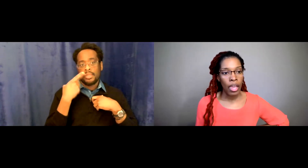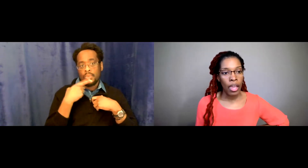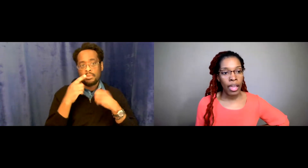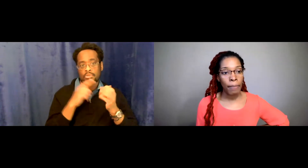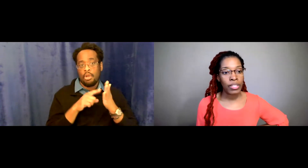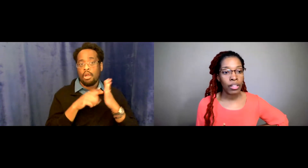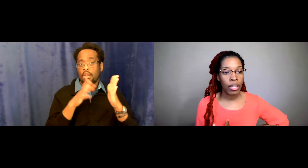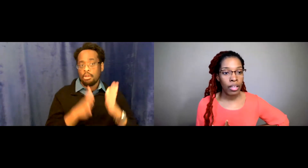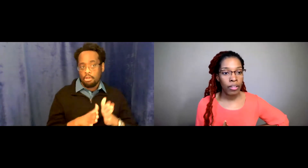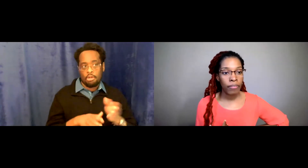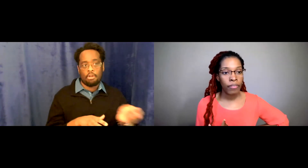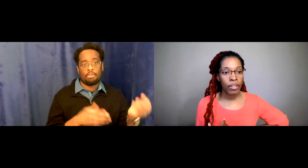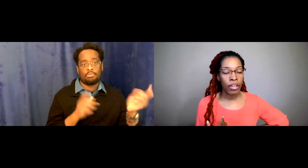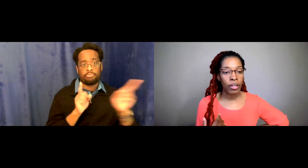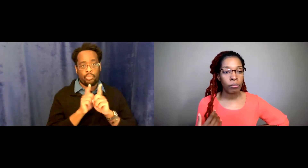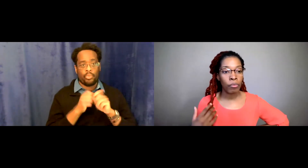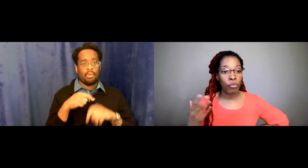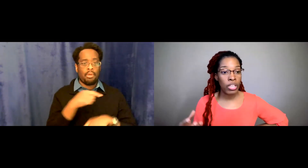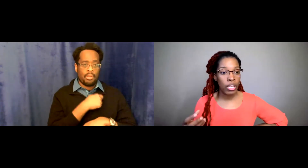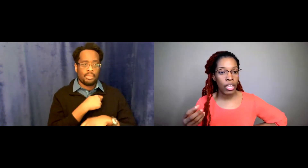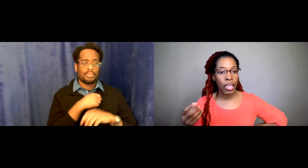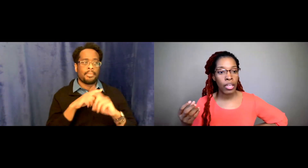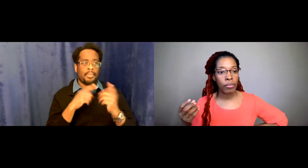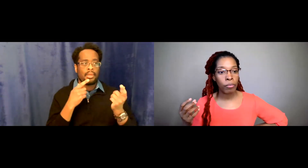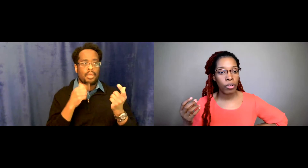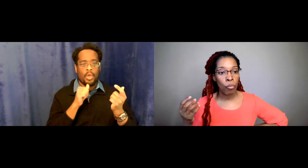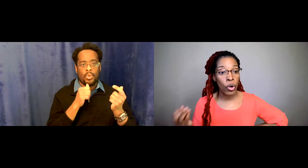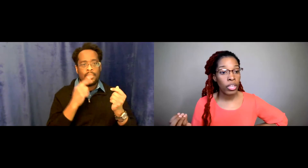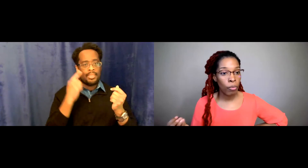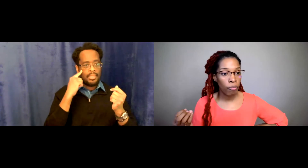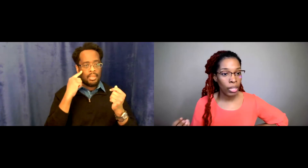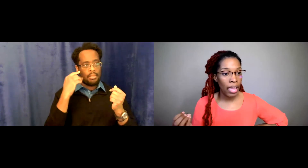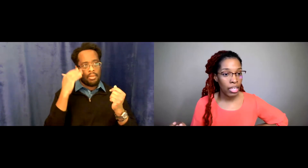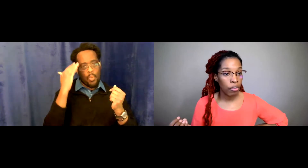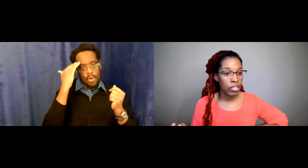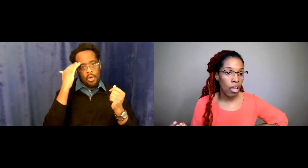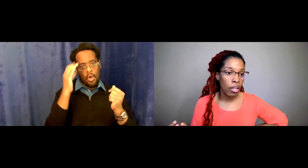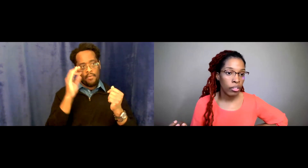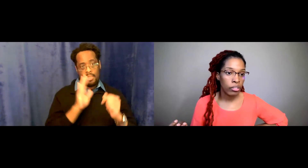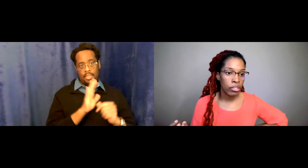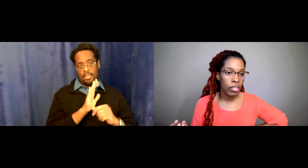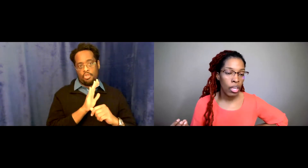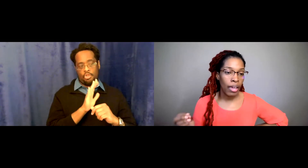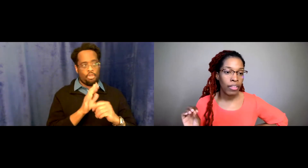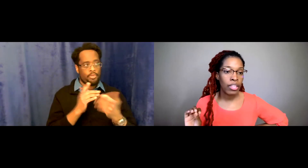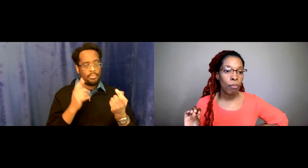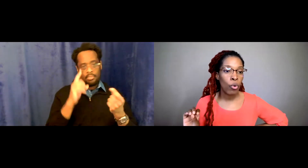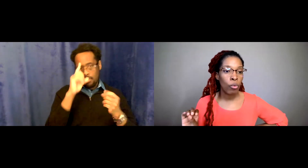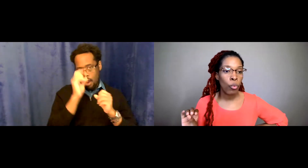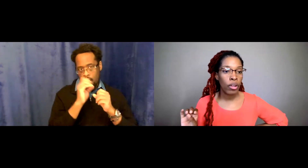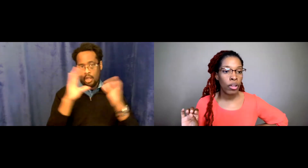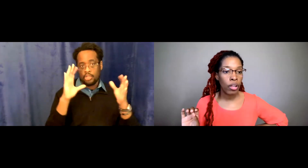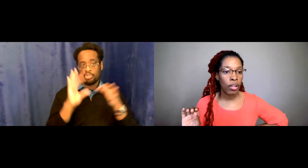i happen to love reading and working with black hearing scholars i think they're more aware of